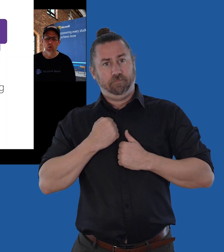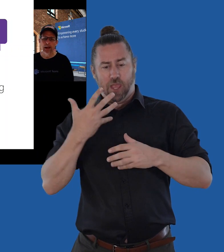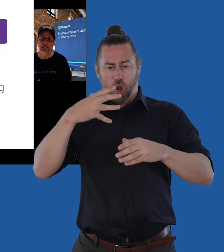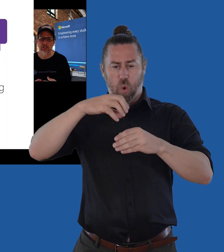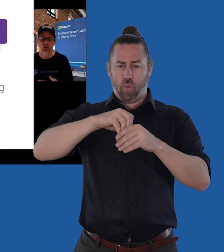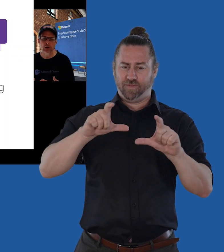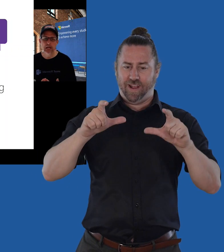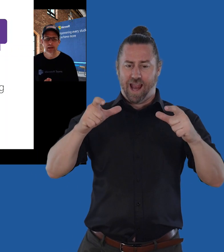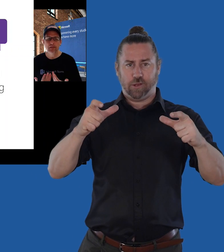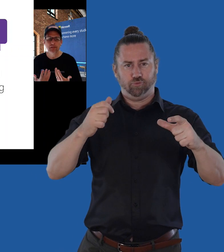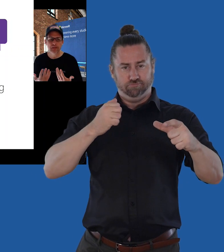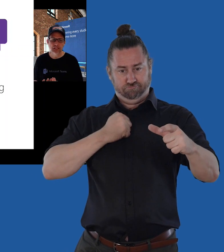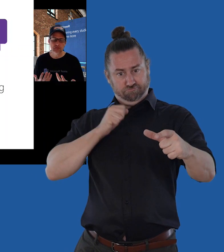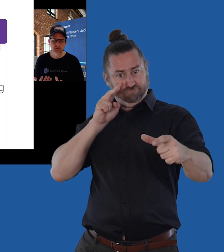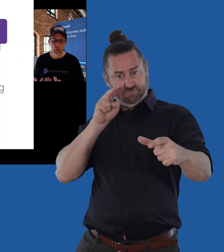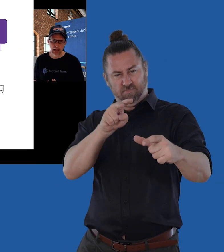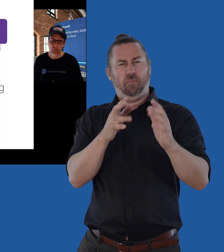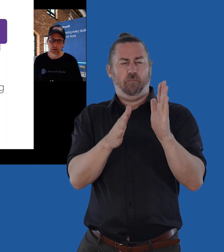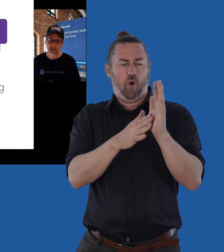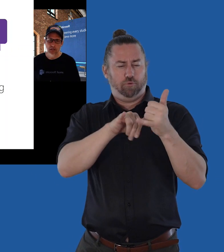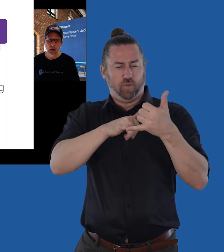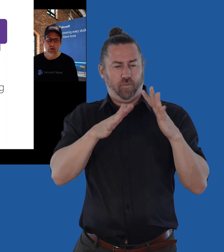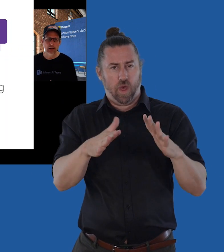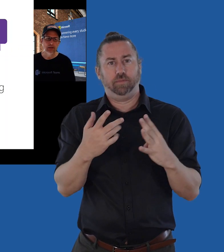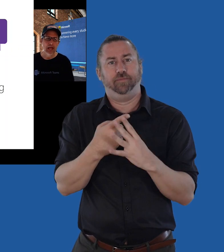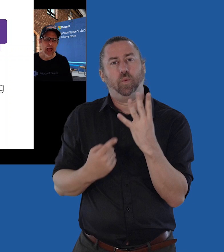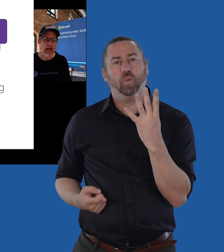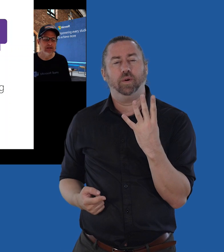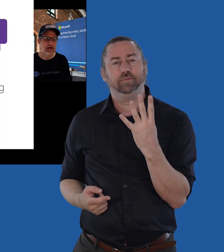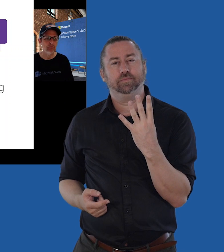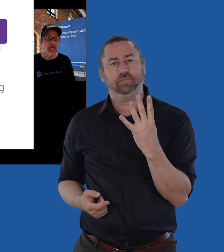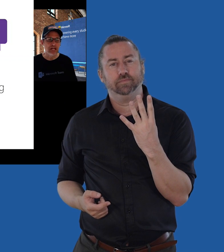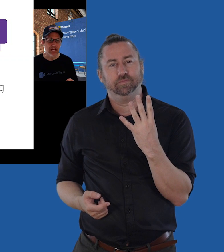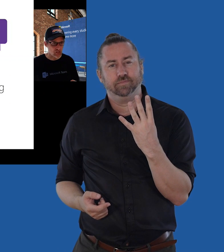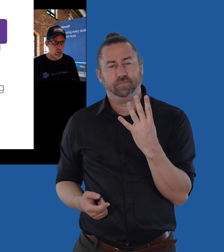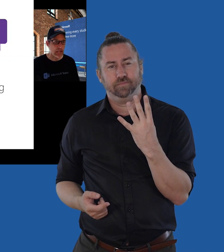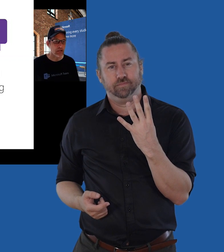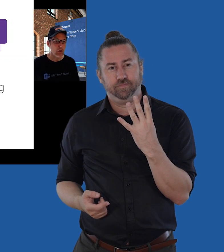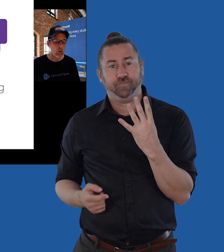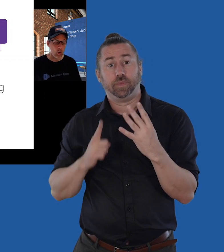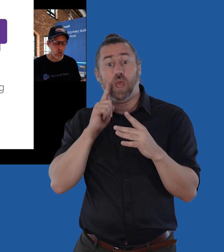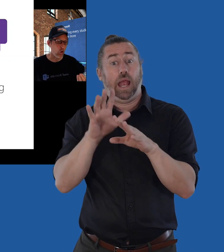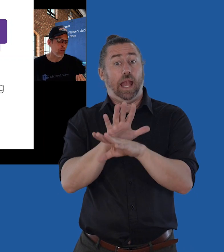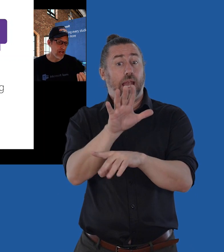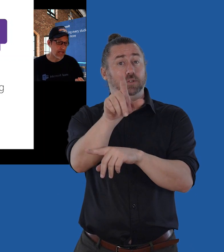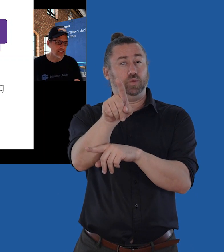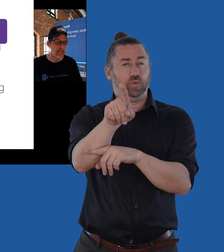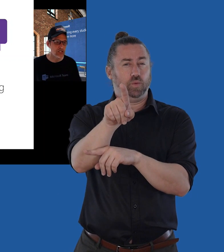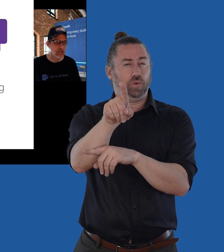we're actually talking about these four areas. Alright. And next week, or the next session,